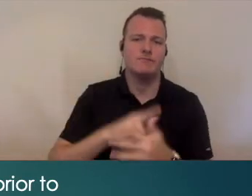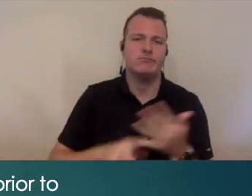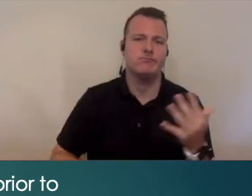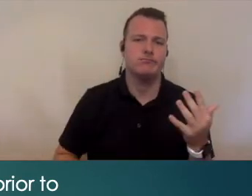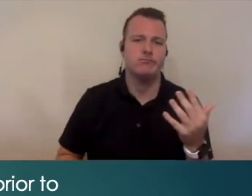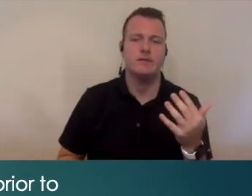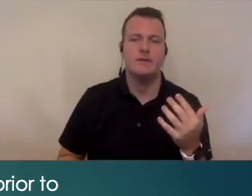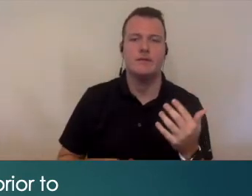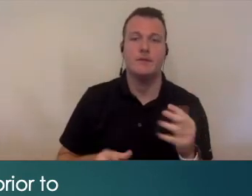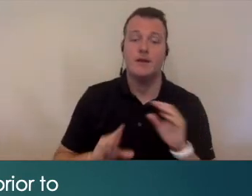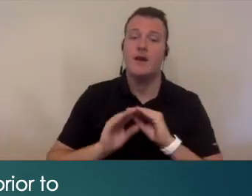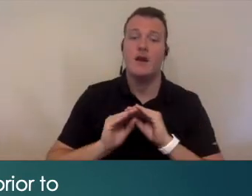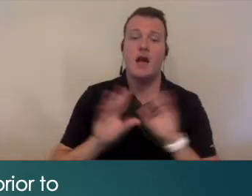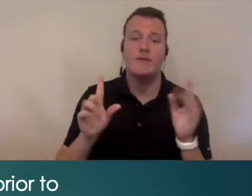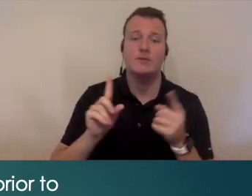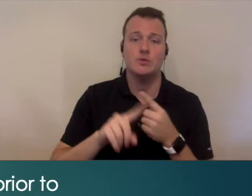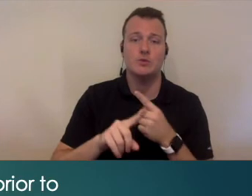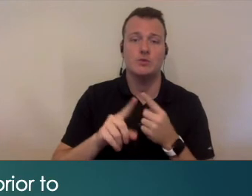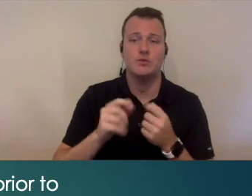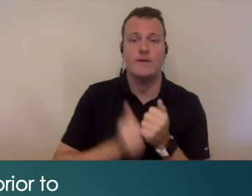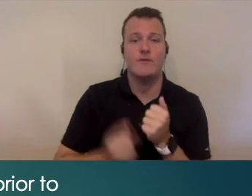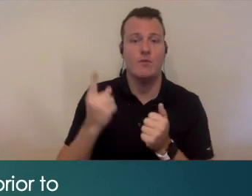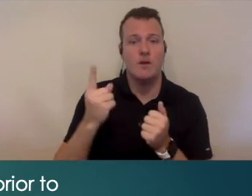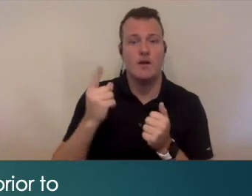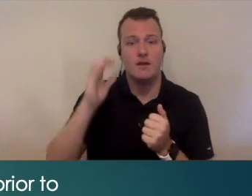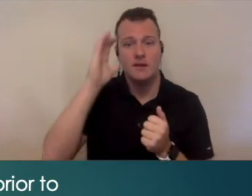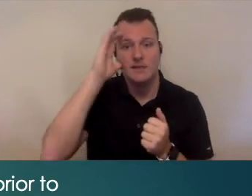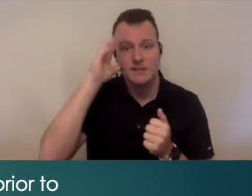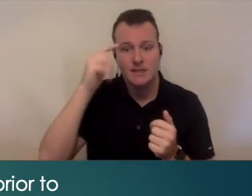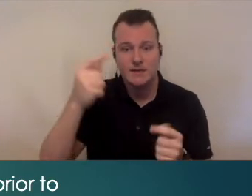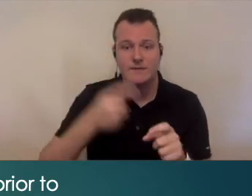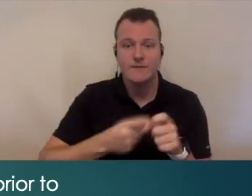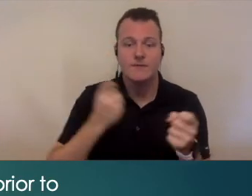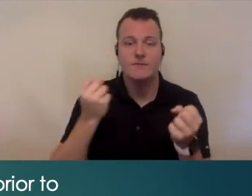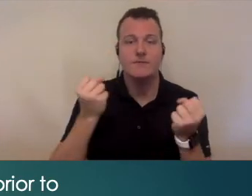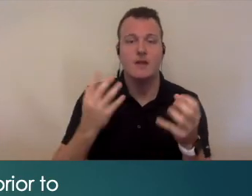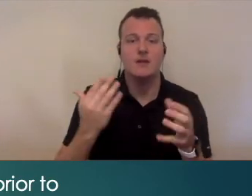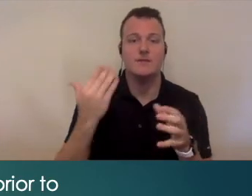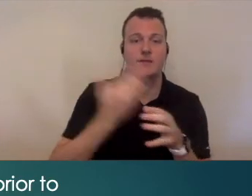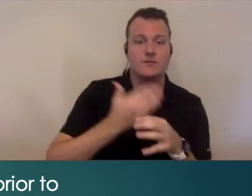would be pretty obvious to everyone listening in from lots of interruptions